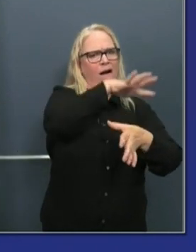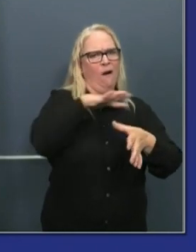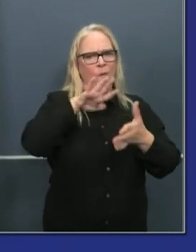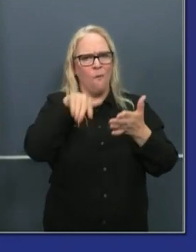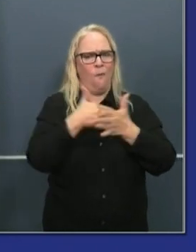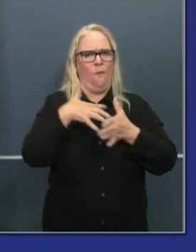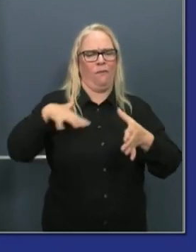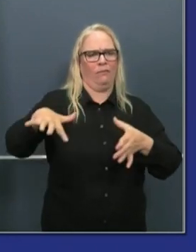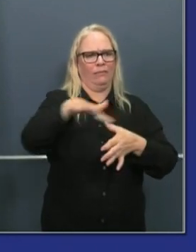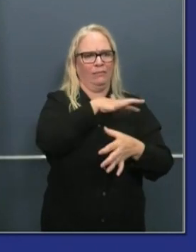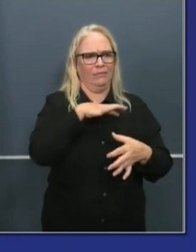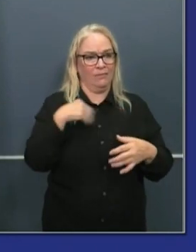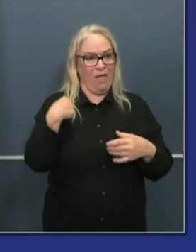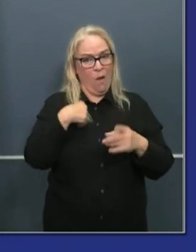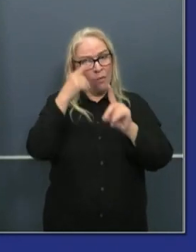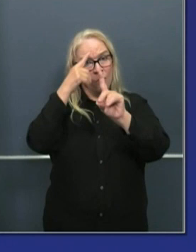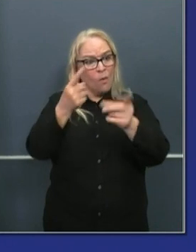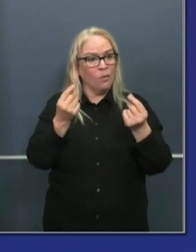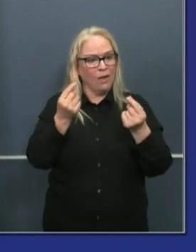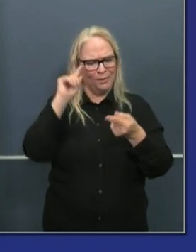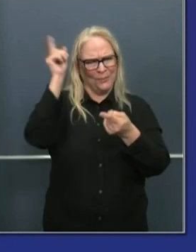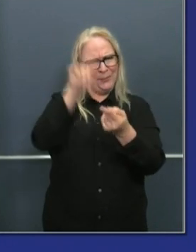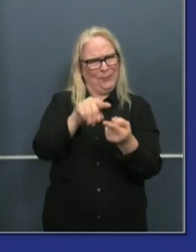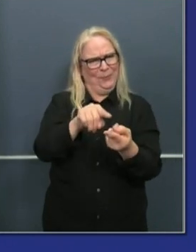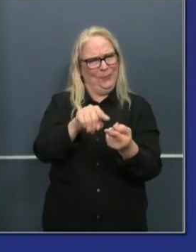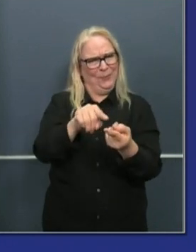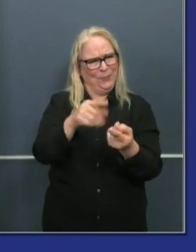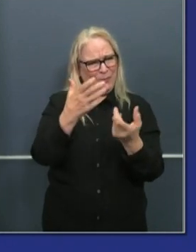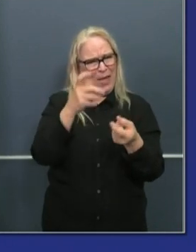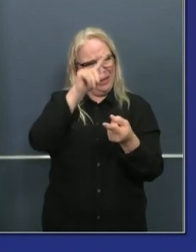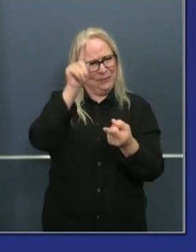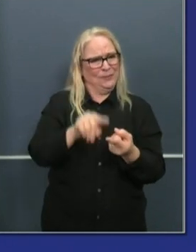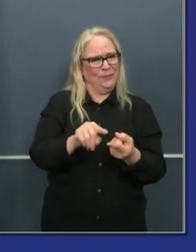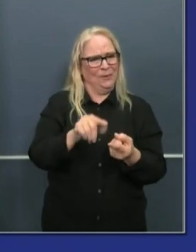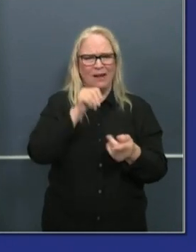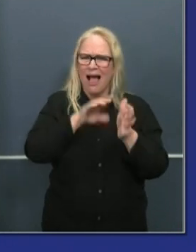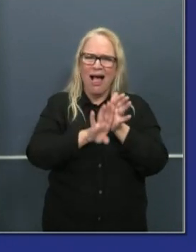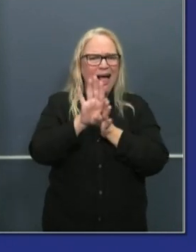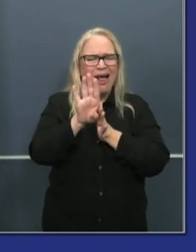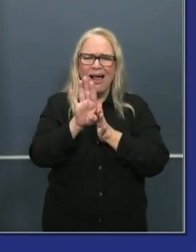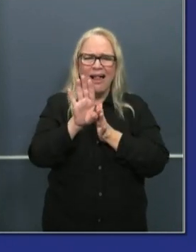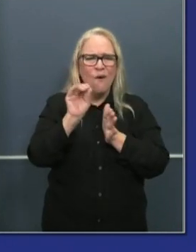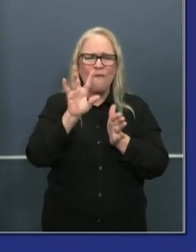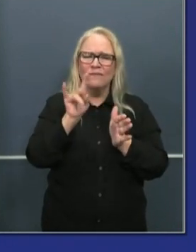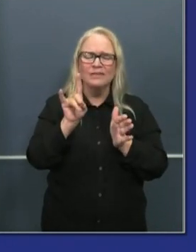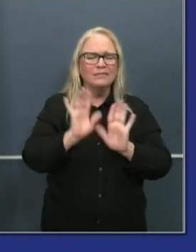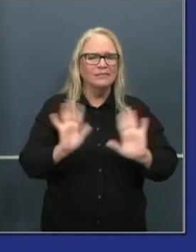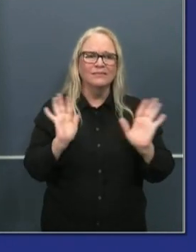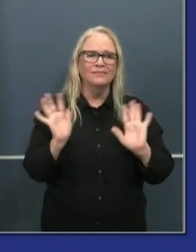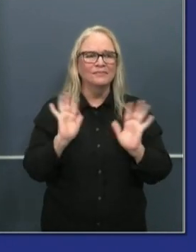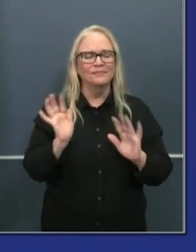IS AN EFFORT OF SAFETY AND SECURITY, ONE OF PUBLIC HEALTH TO ENSURE WE ARE CONTINUING TO